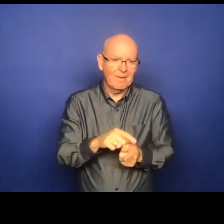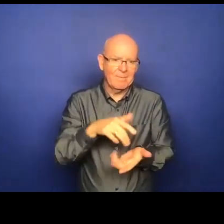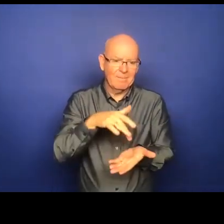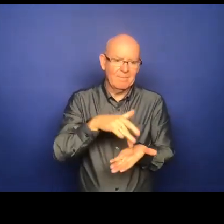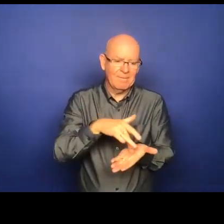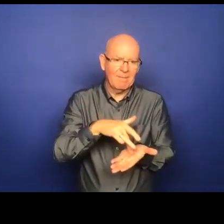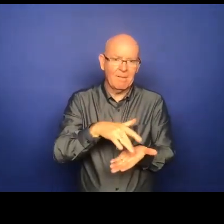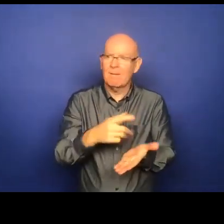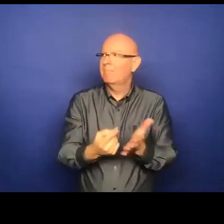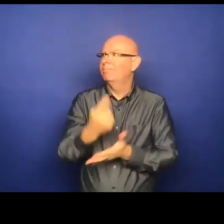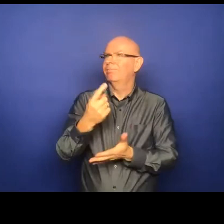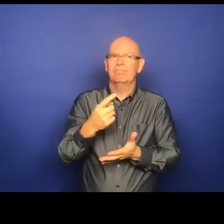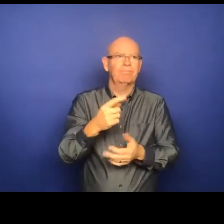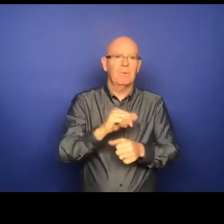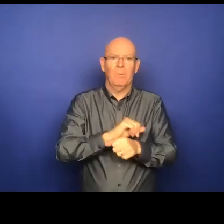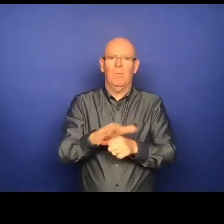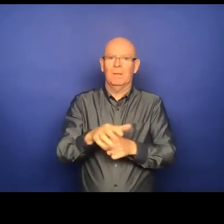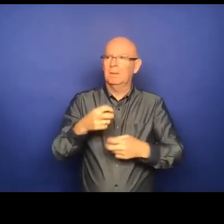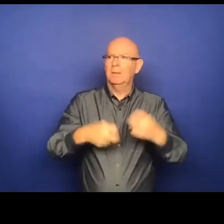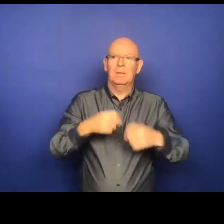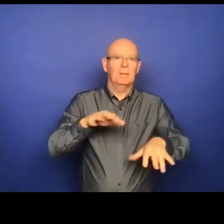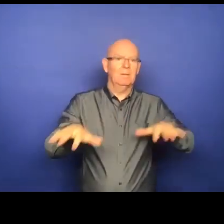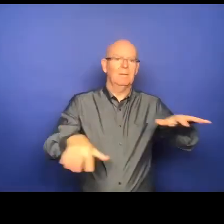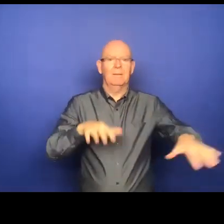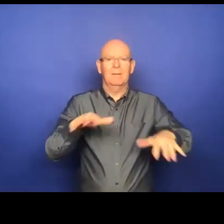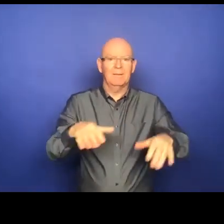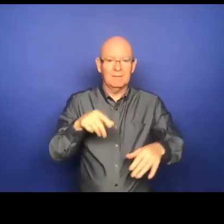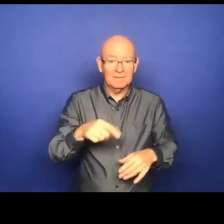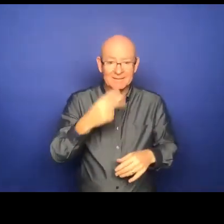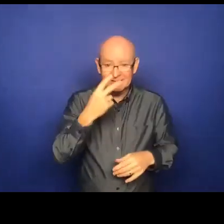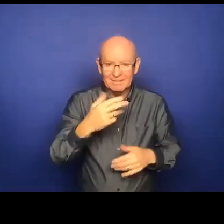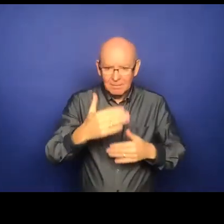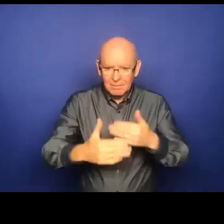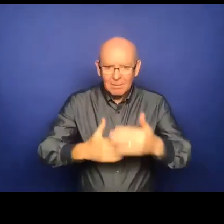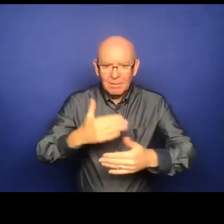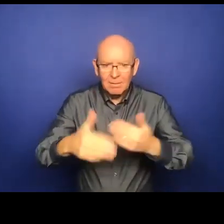we have also, in the middle of a health crisis that